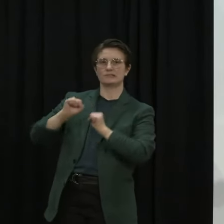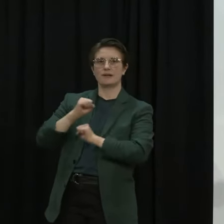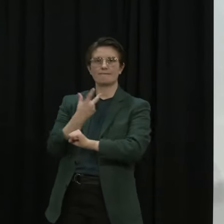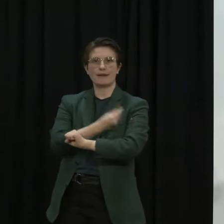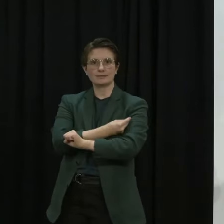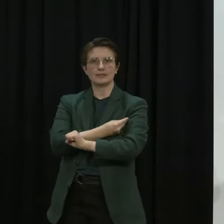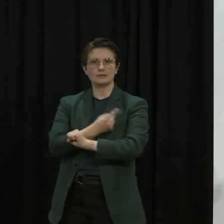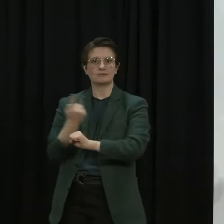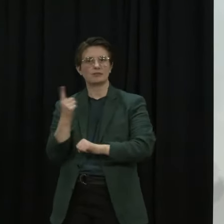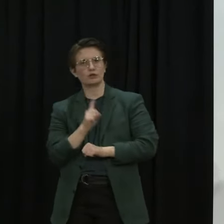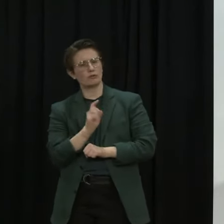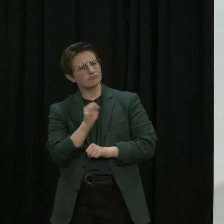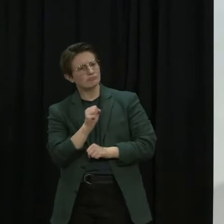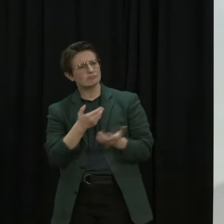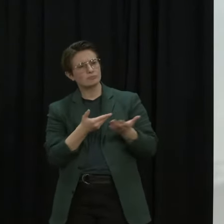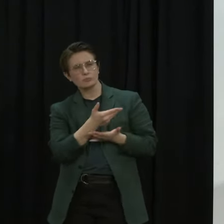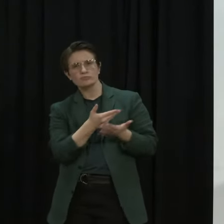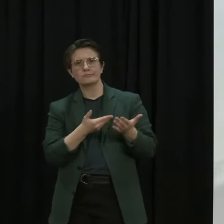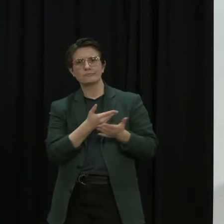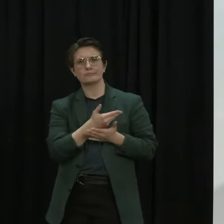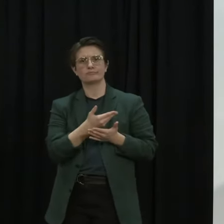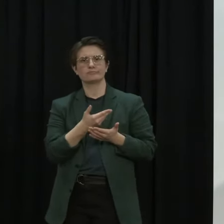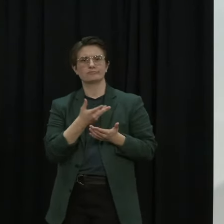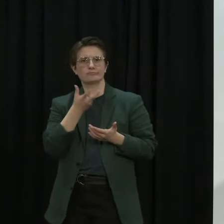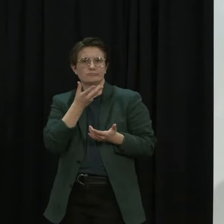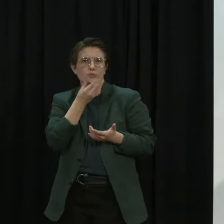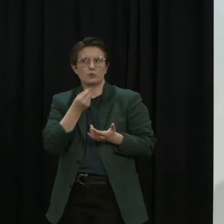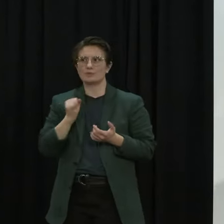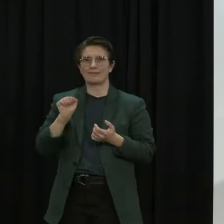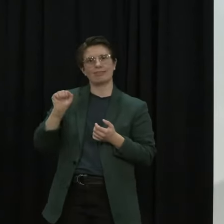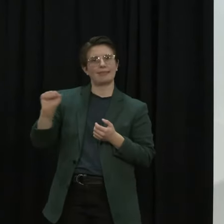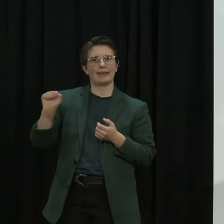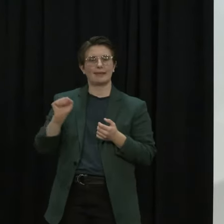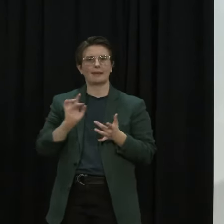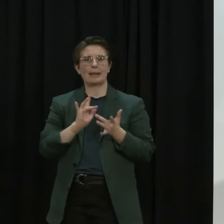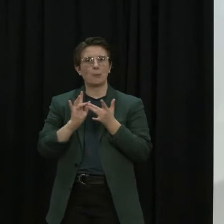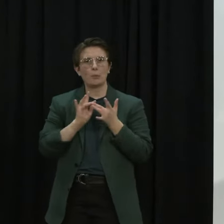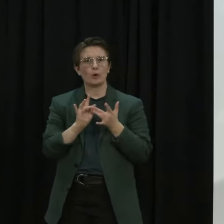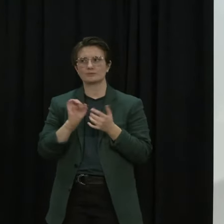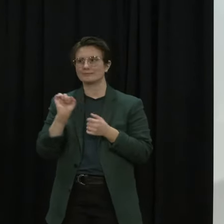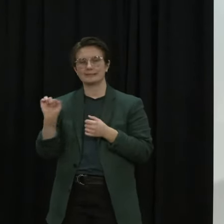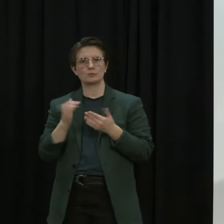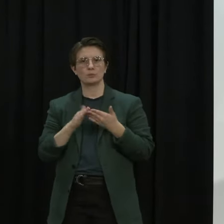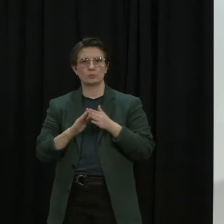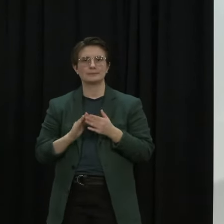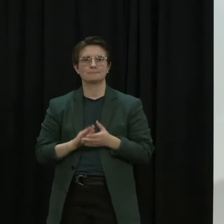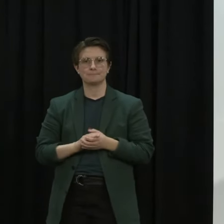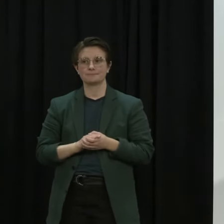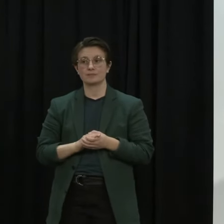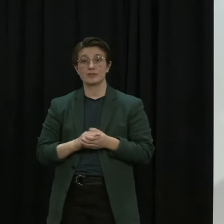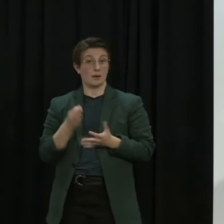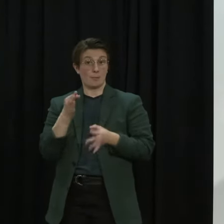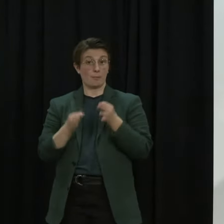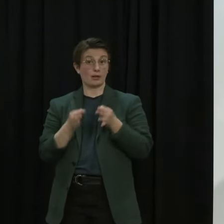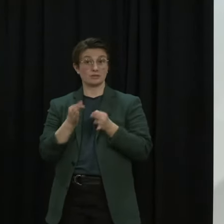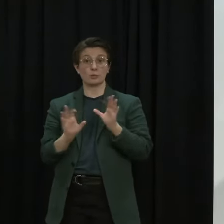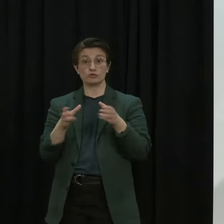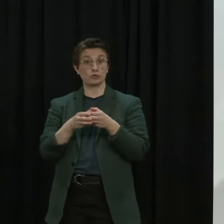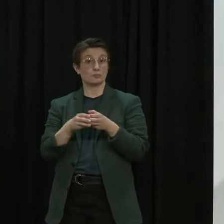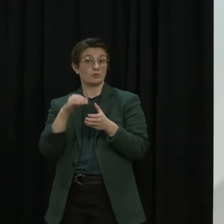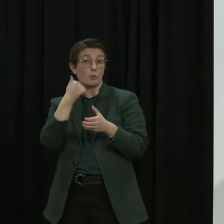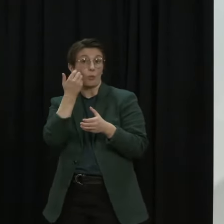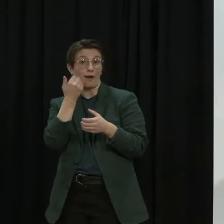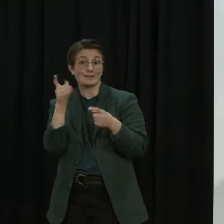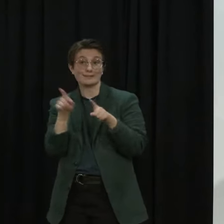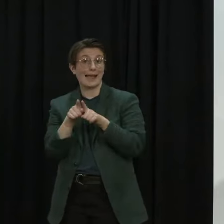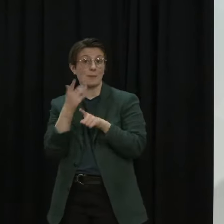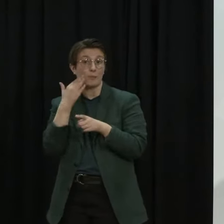communities to use information